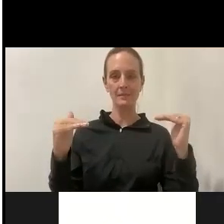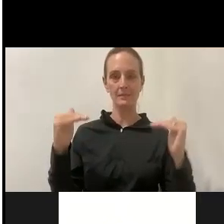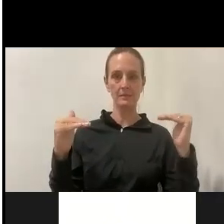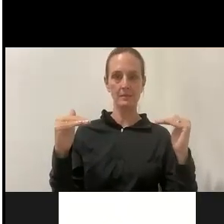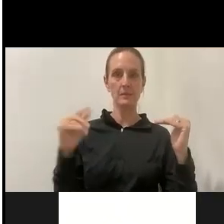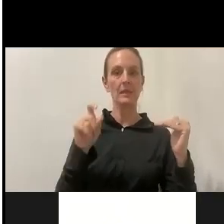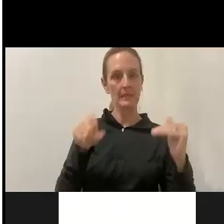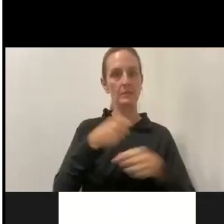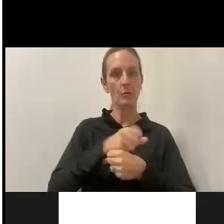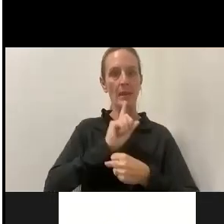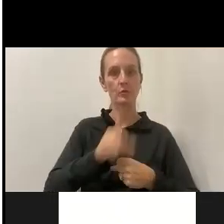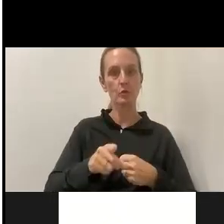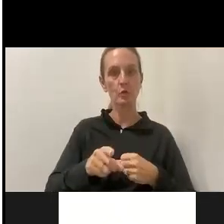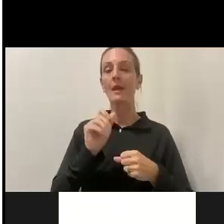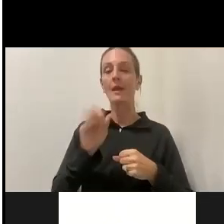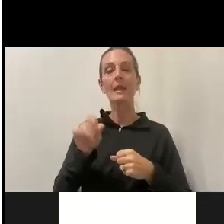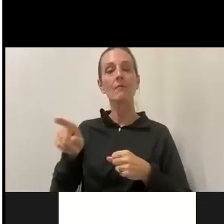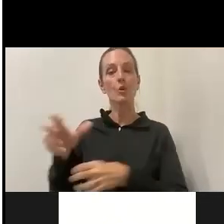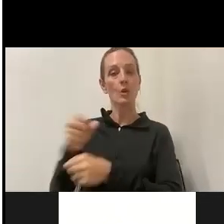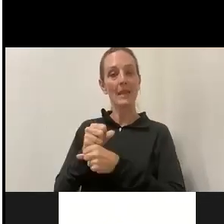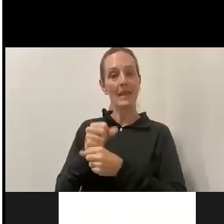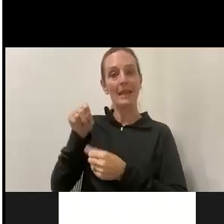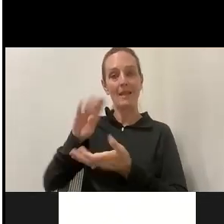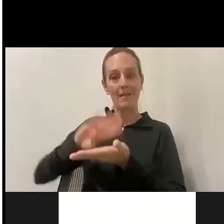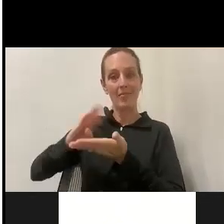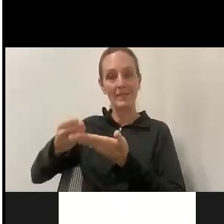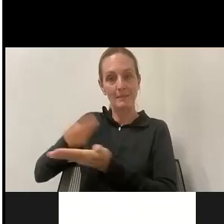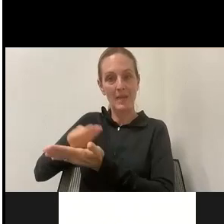sure that you are actually spending that money, and not holding onto the money because people